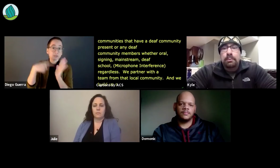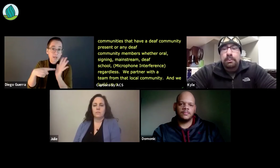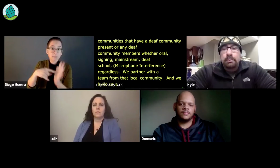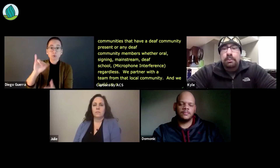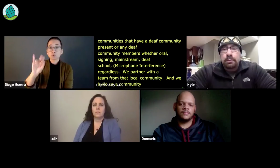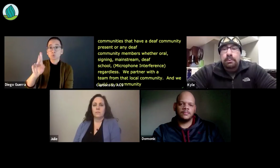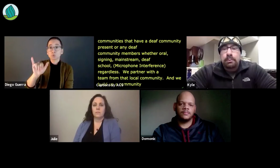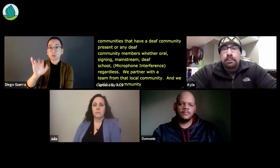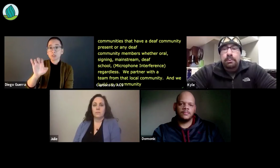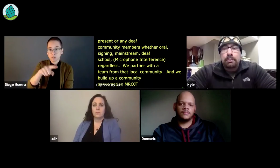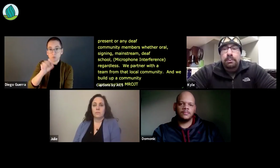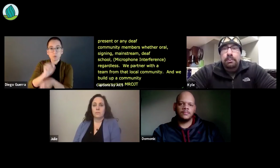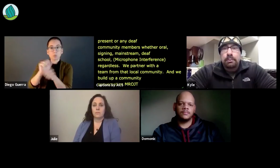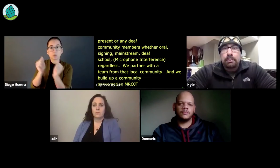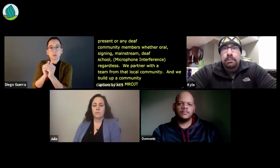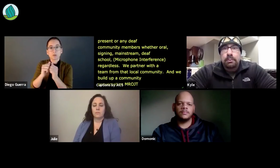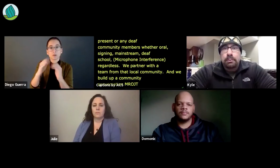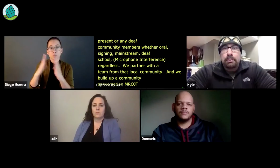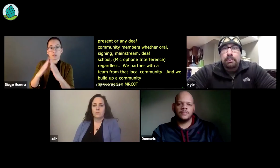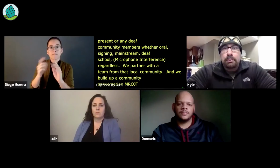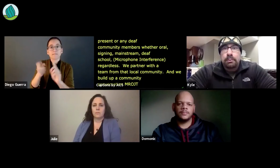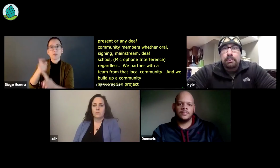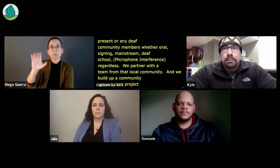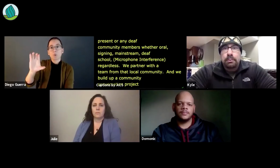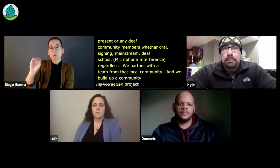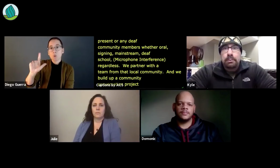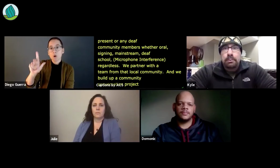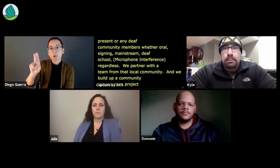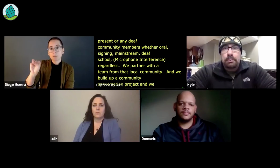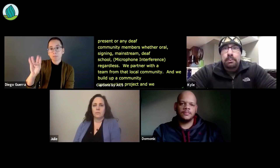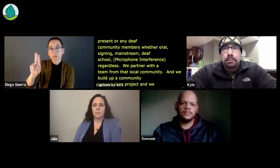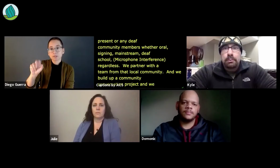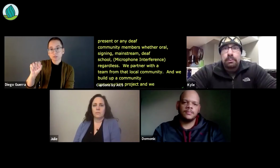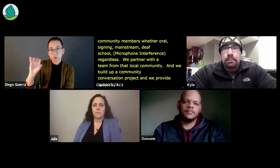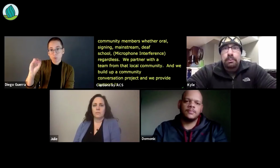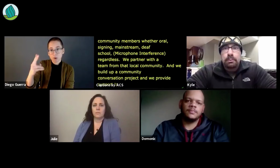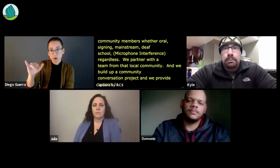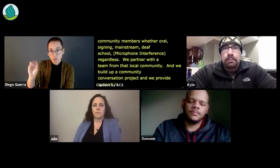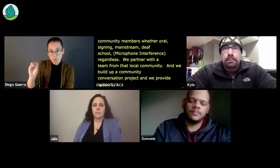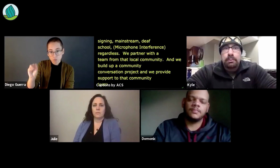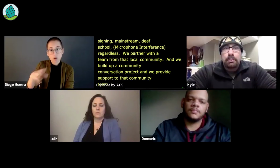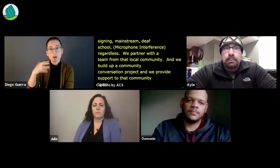For example, Julie worked with a community from Columbus, Ohio.